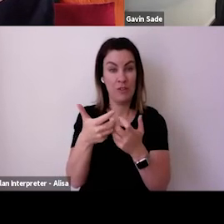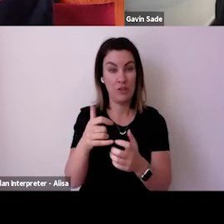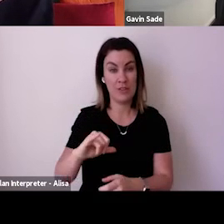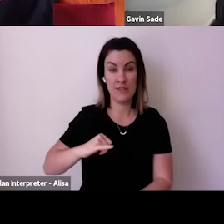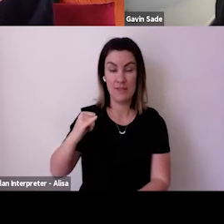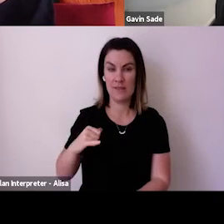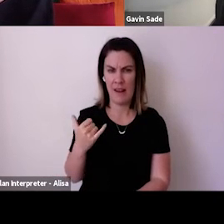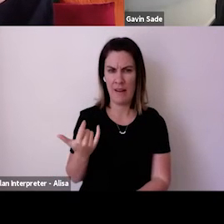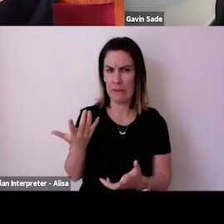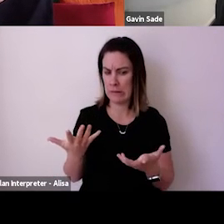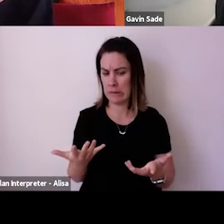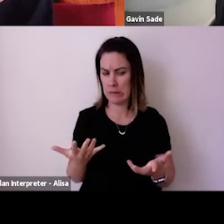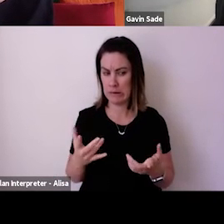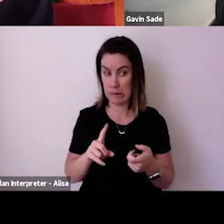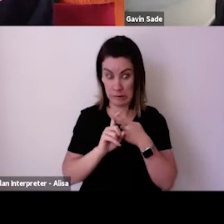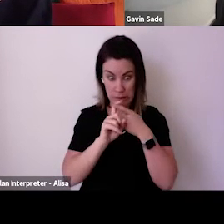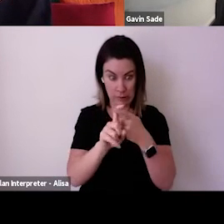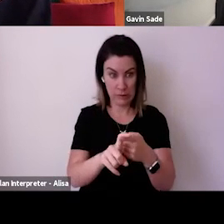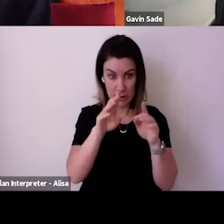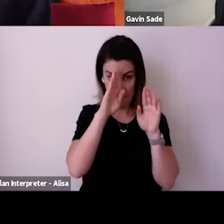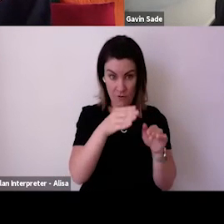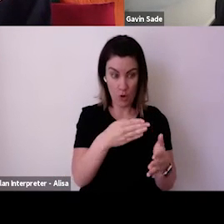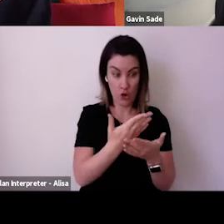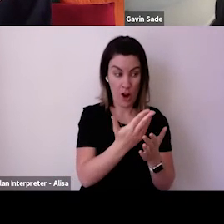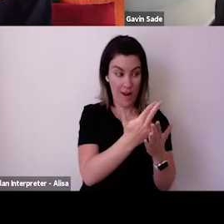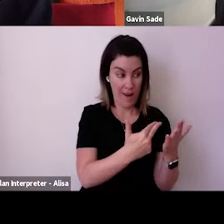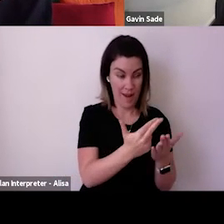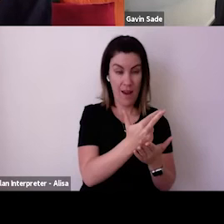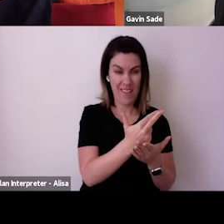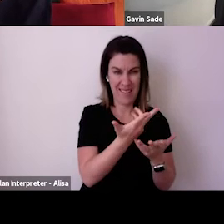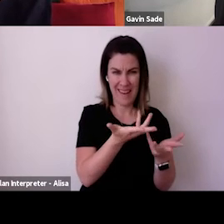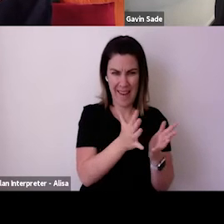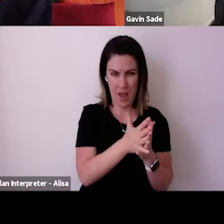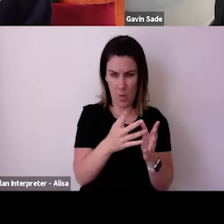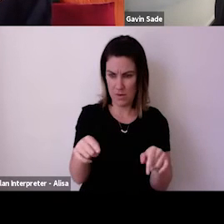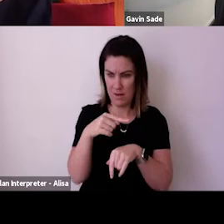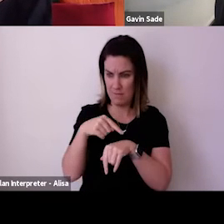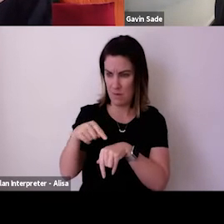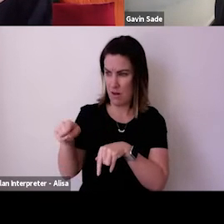maintain a special art form focus within the program. Interestingly students and staff